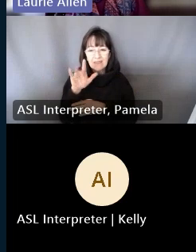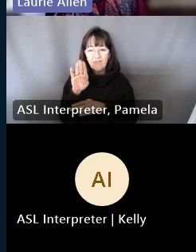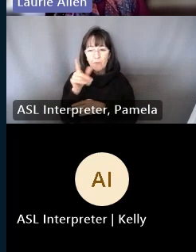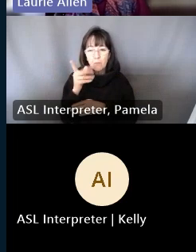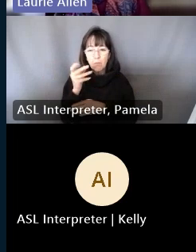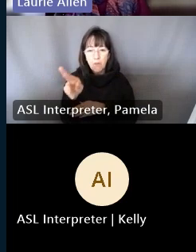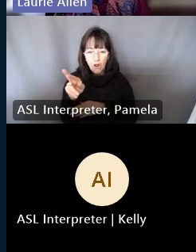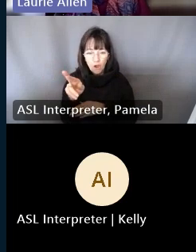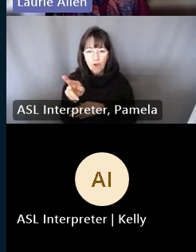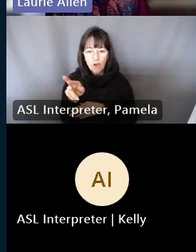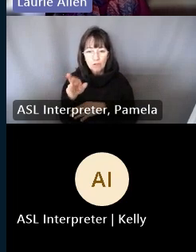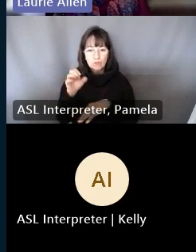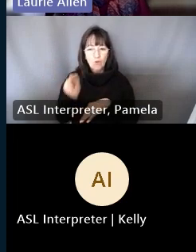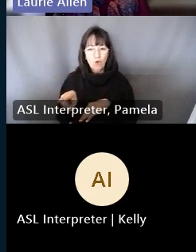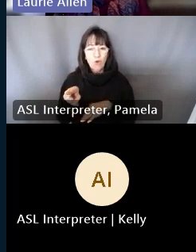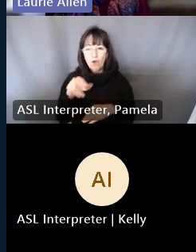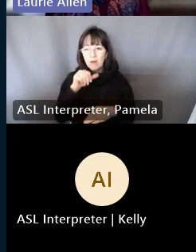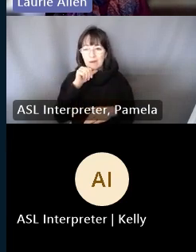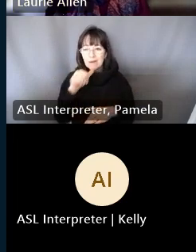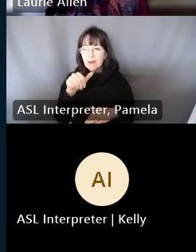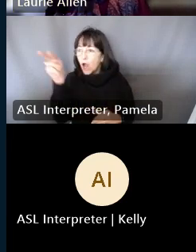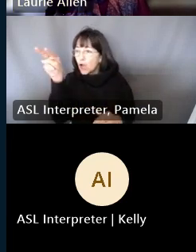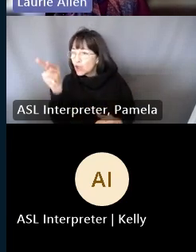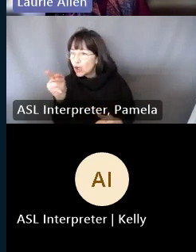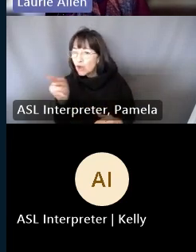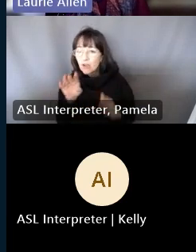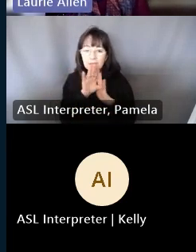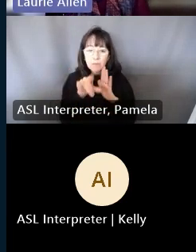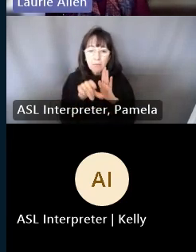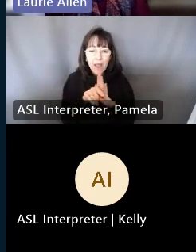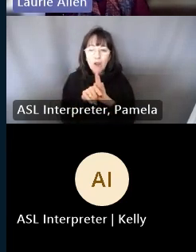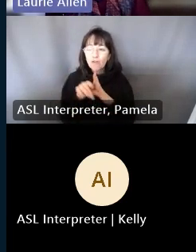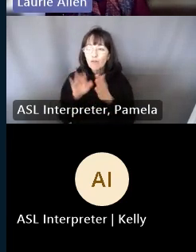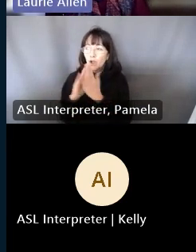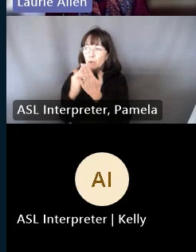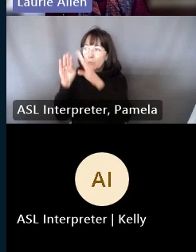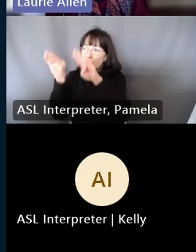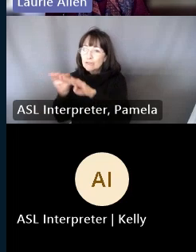or what's on the bookshelf behind the speaker. And then one is chat.